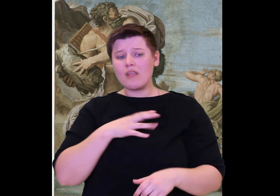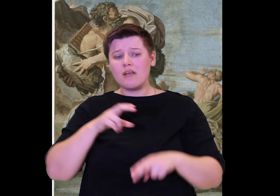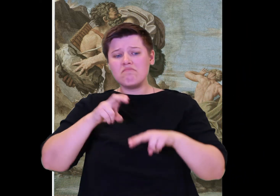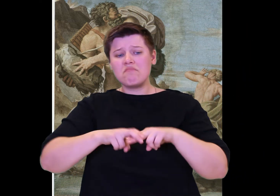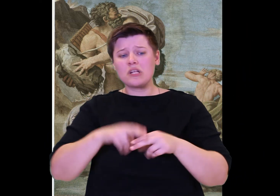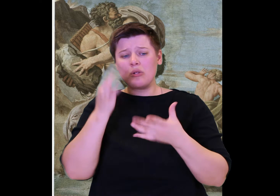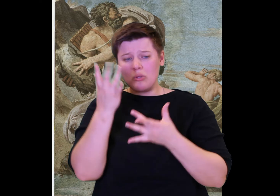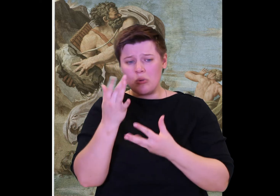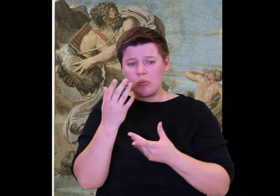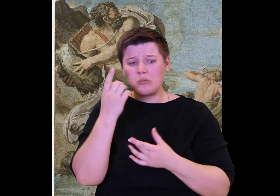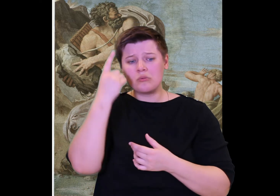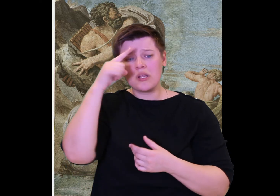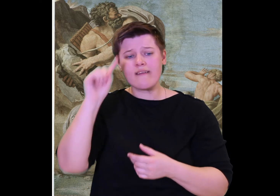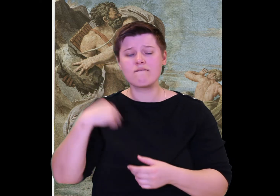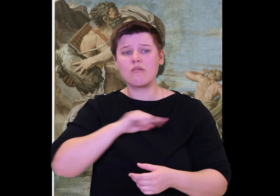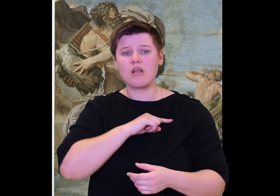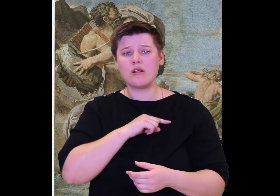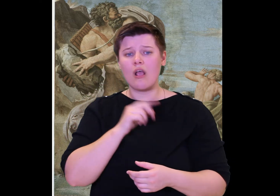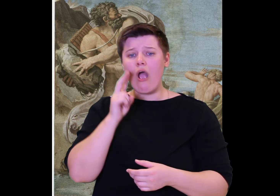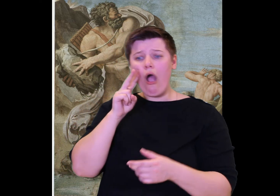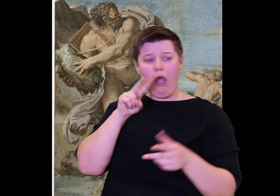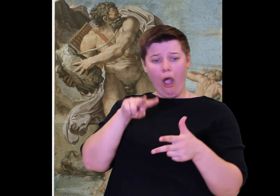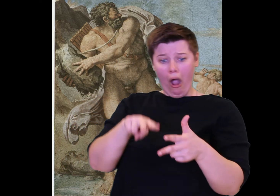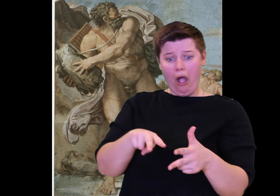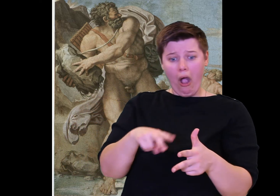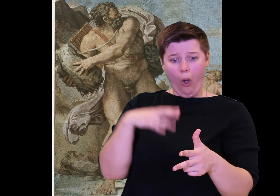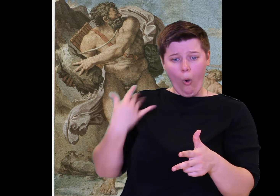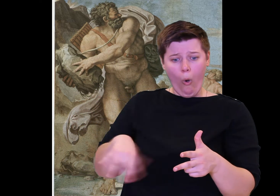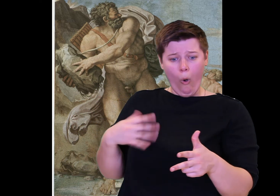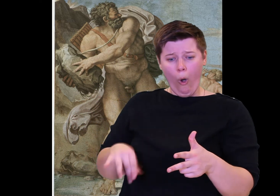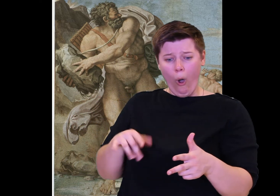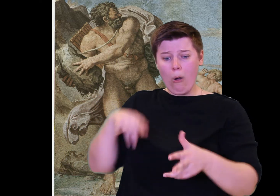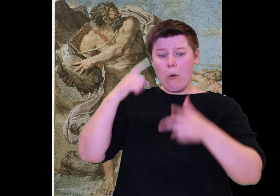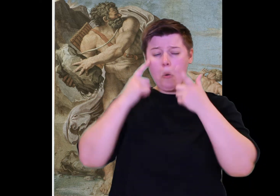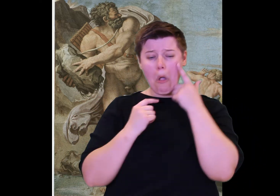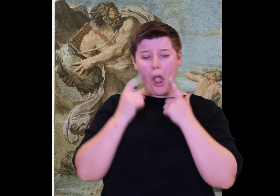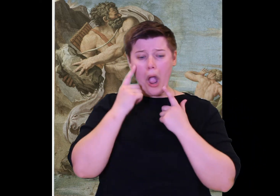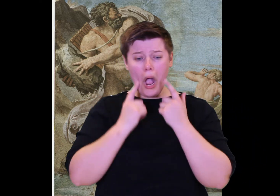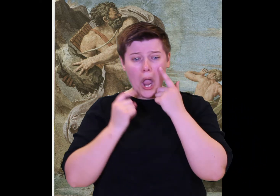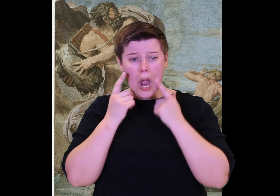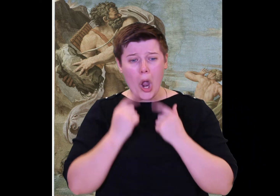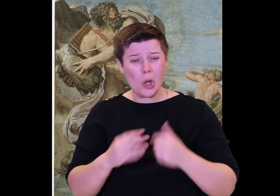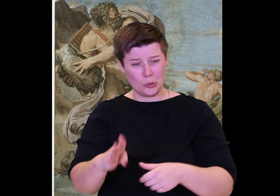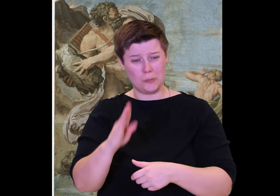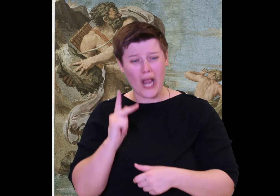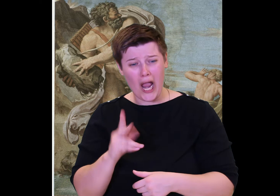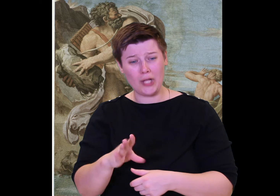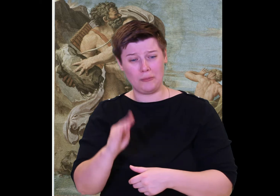and let him find more trouble in his own house.'